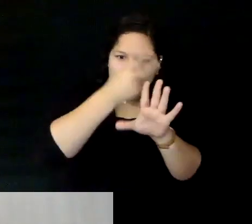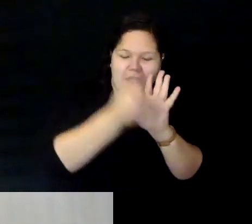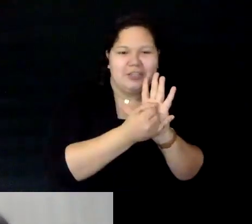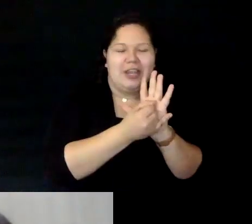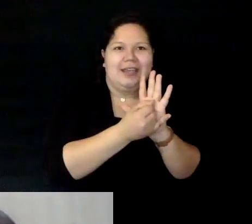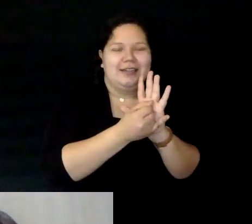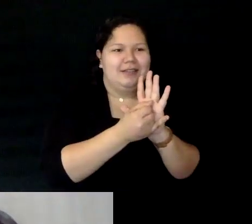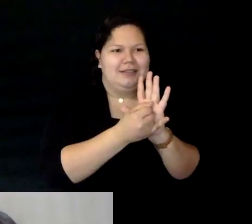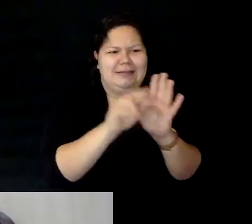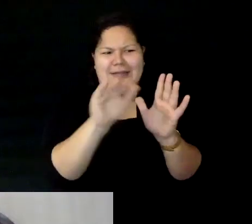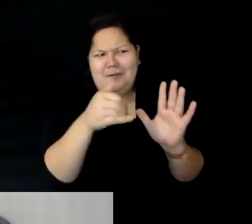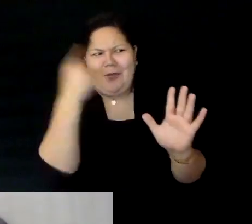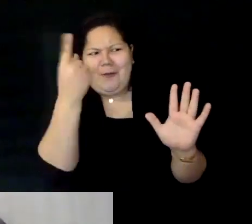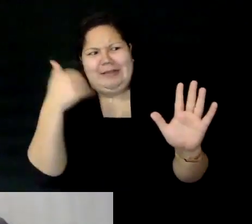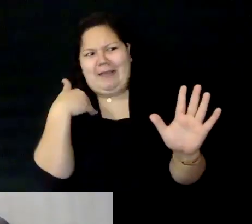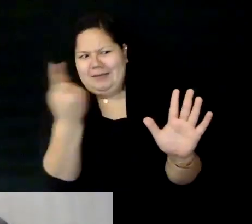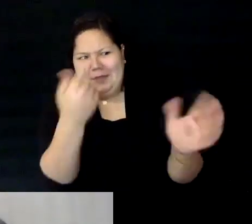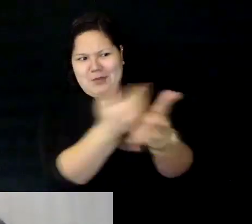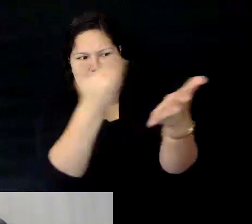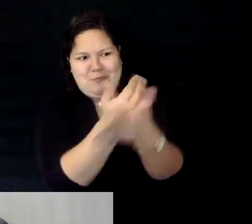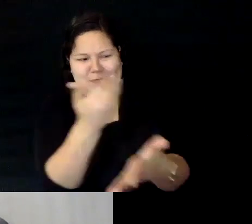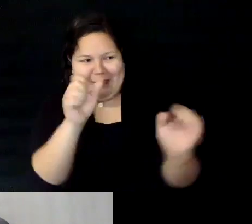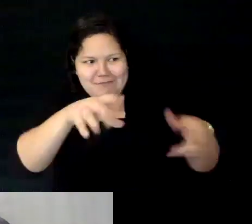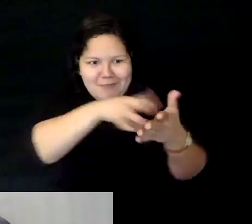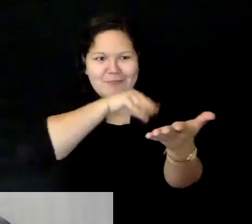always more to learn, right? There's always more detail. There's so much that has gone into